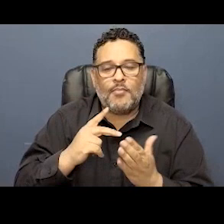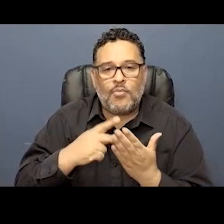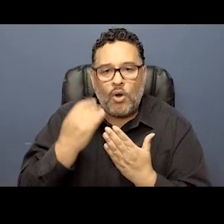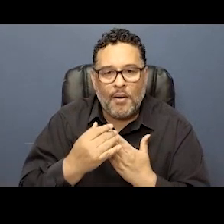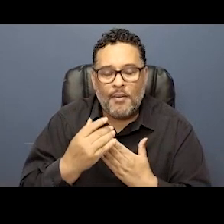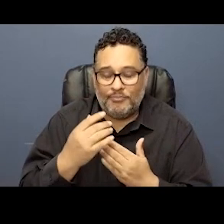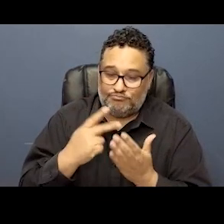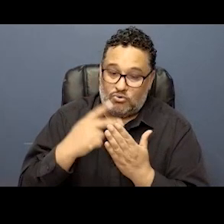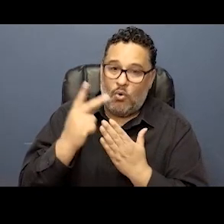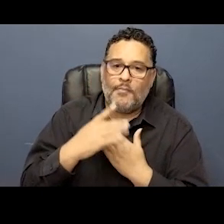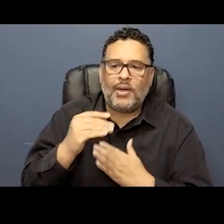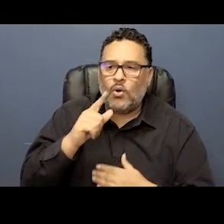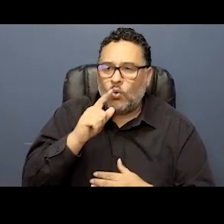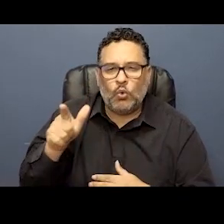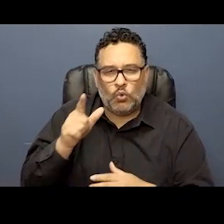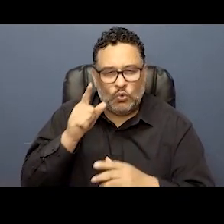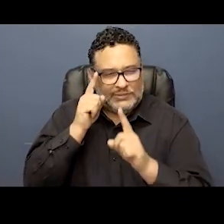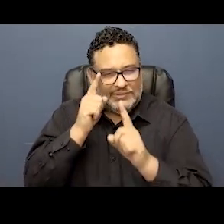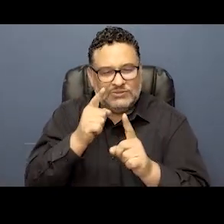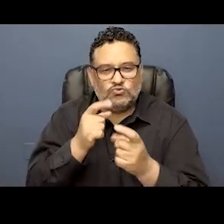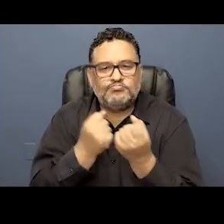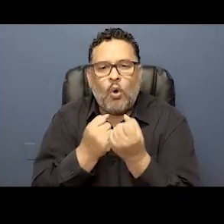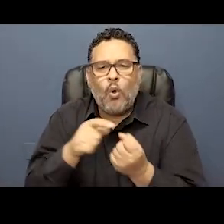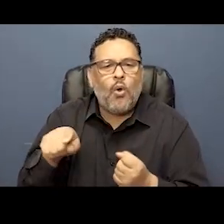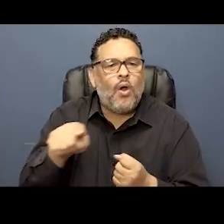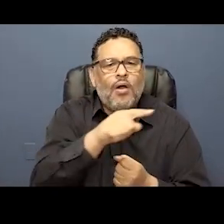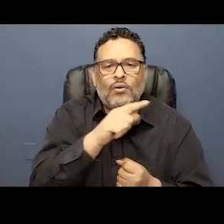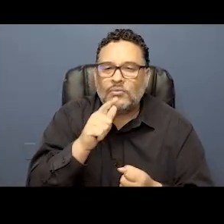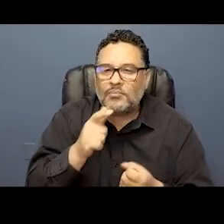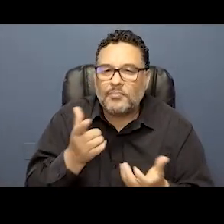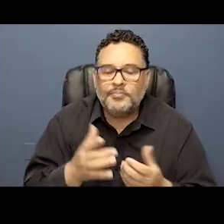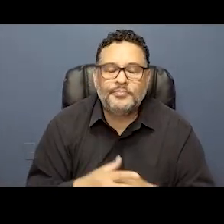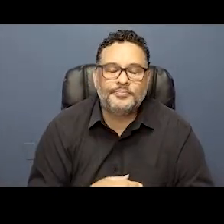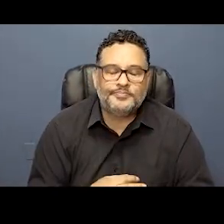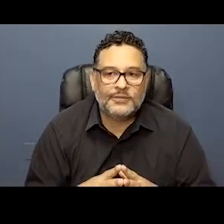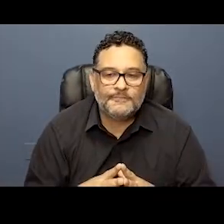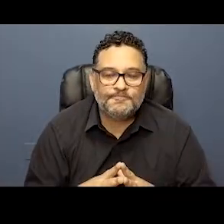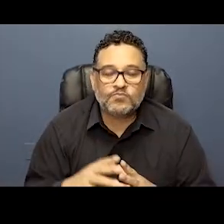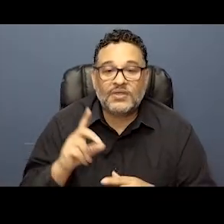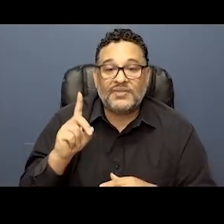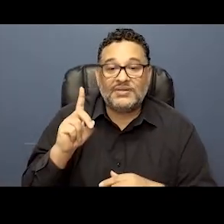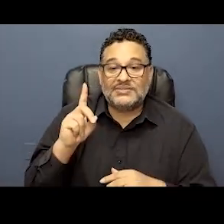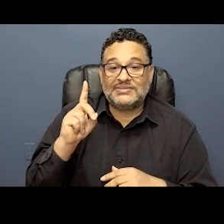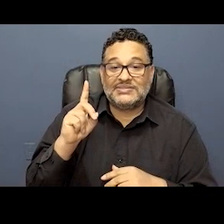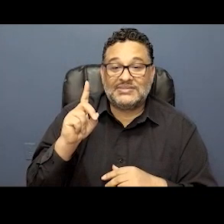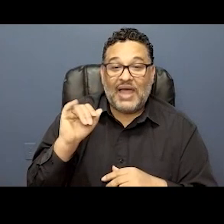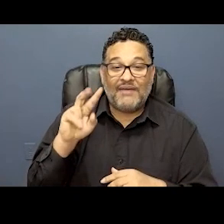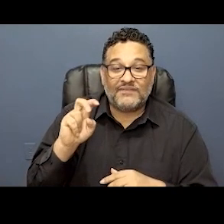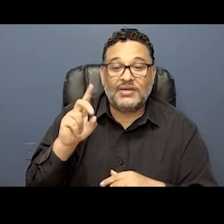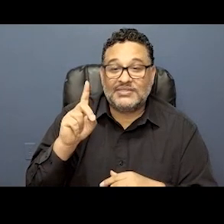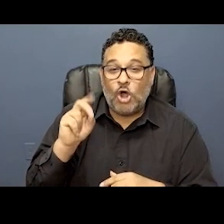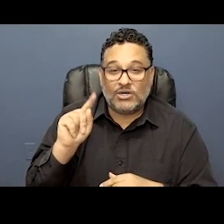program and who you’re aiming to support? [Dr. Tammy Smith] The DIVE-VRT project